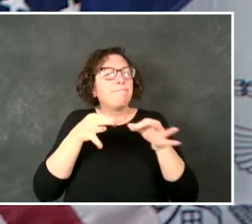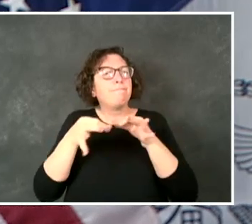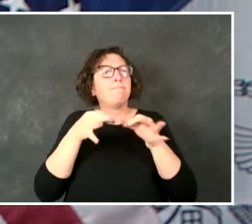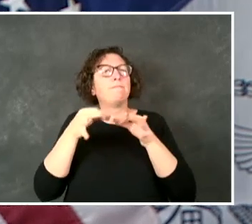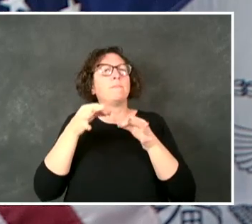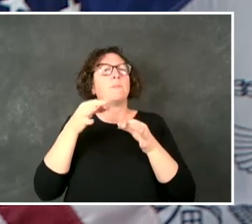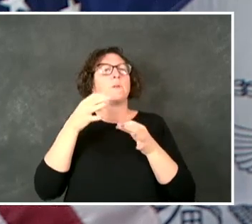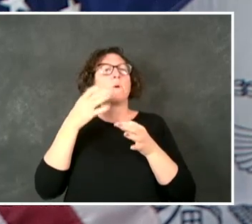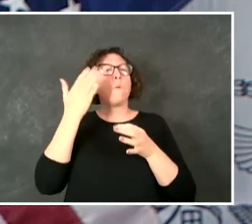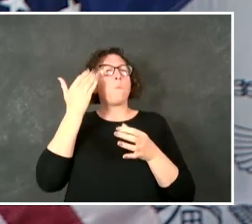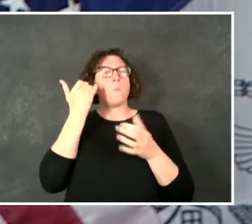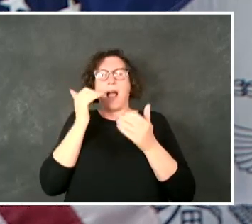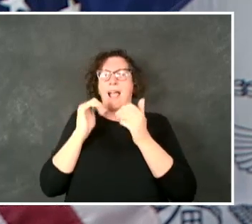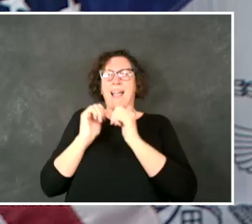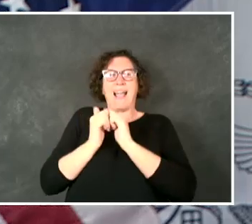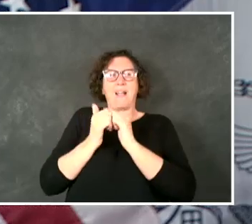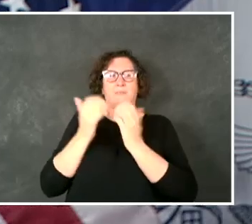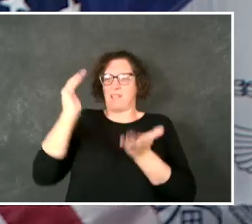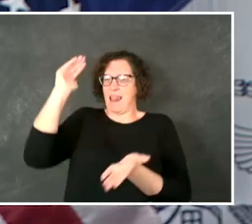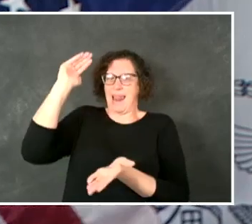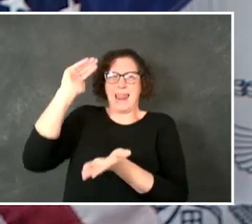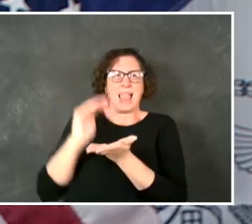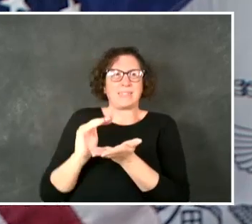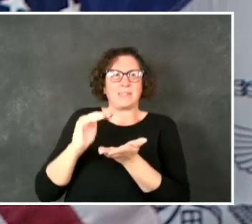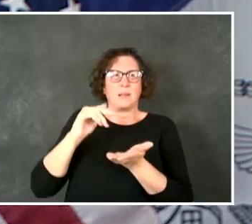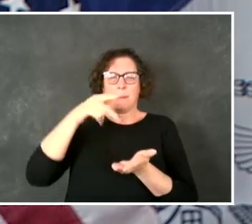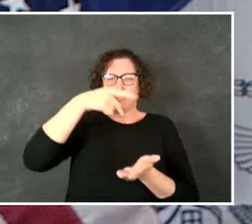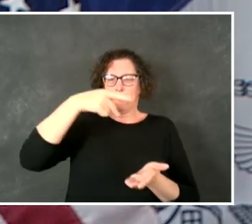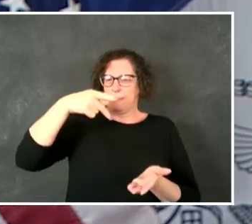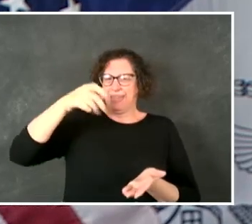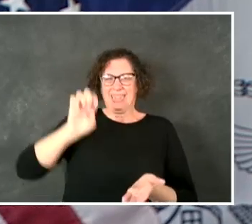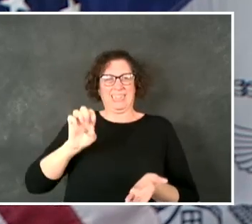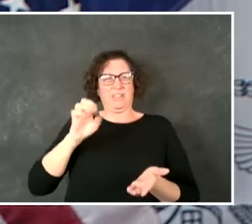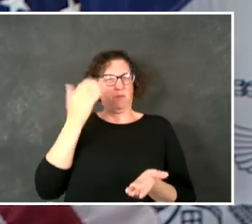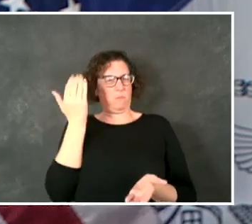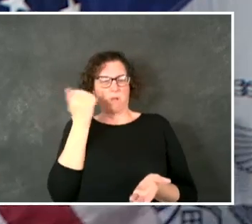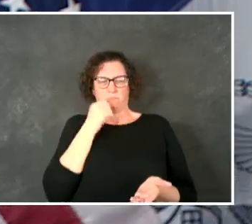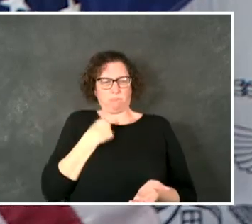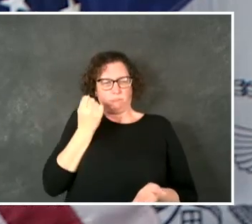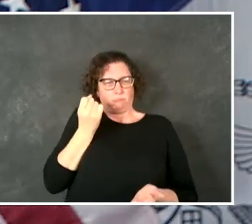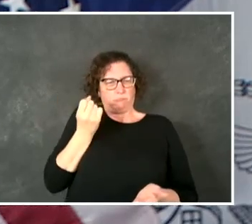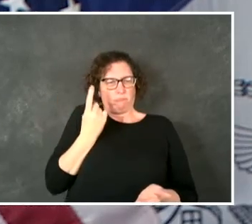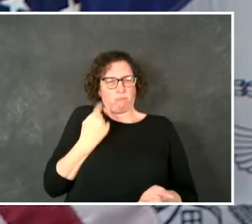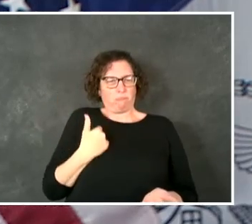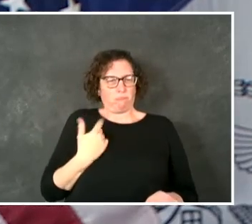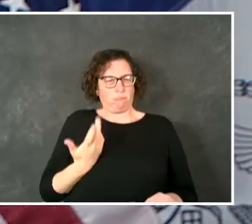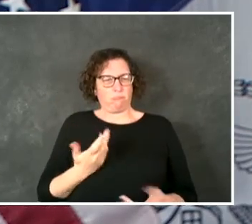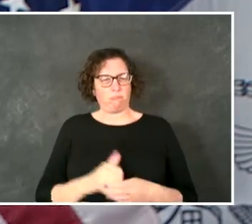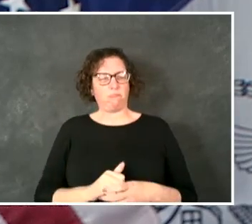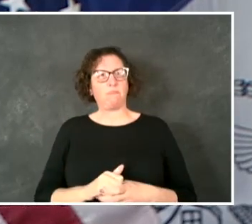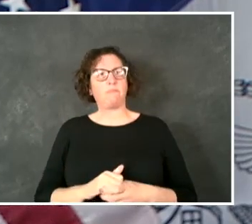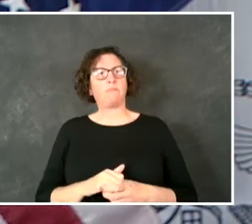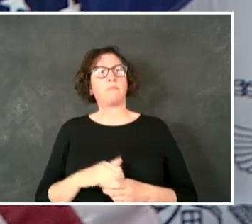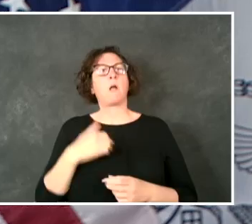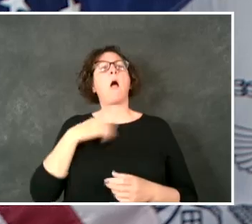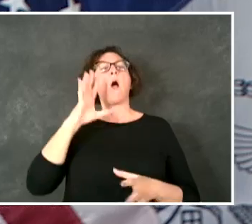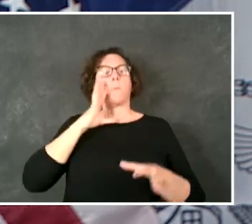AND MORE ABOUT HOWCO ME THIS